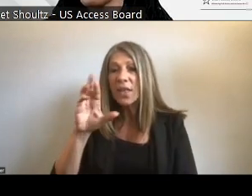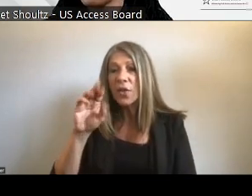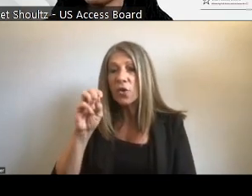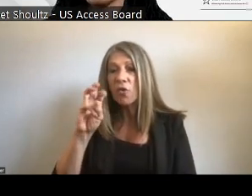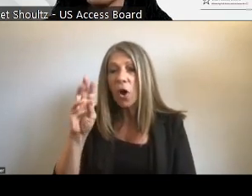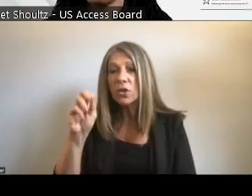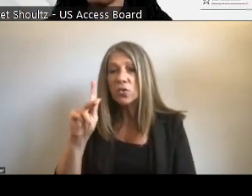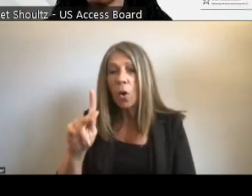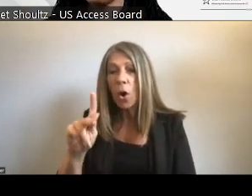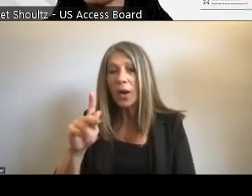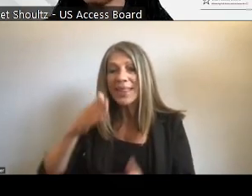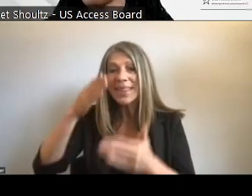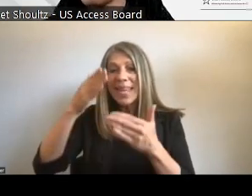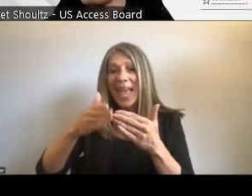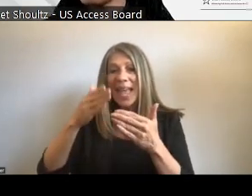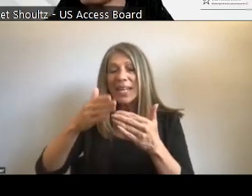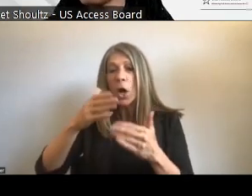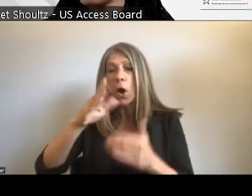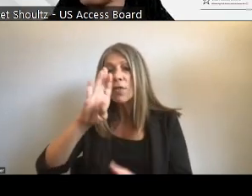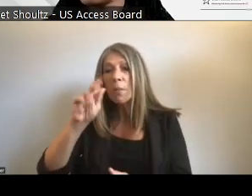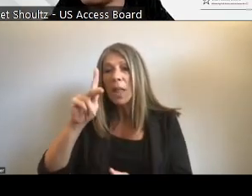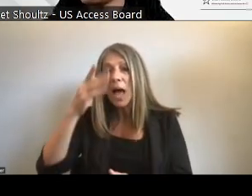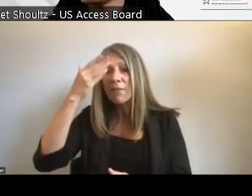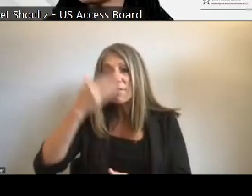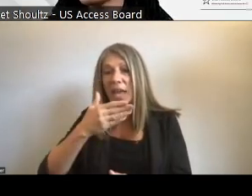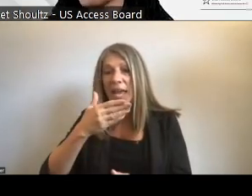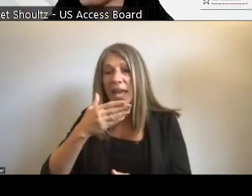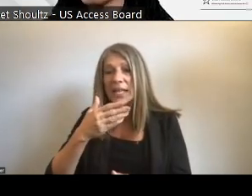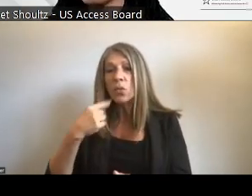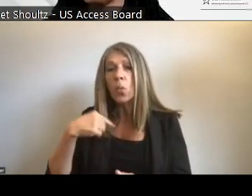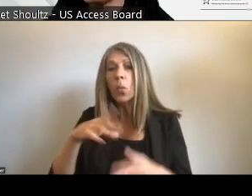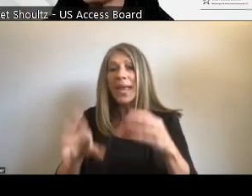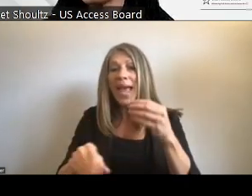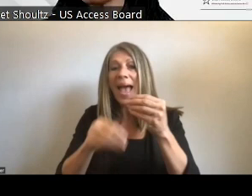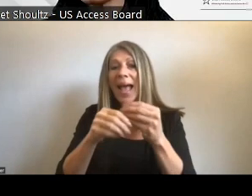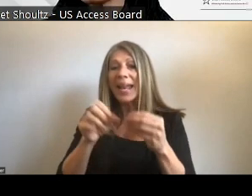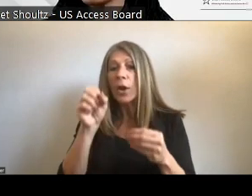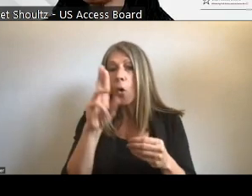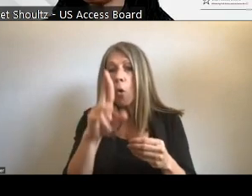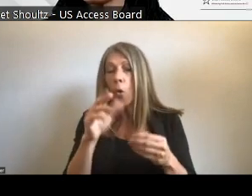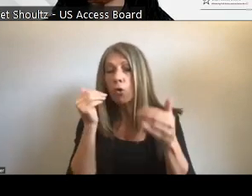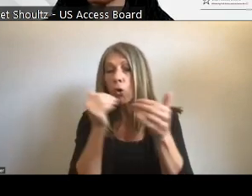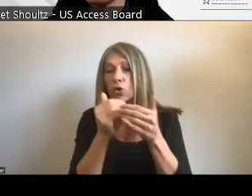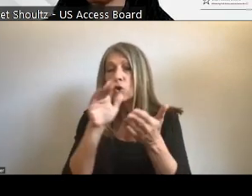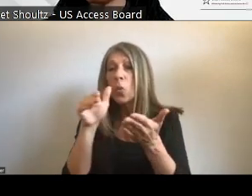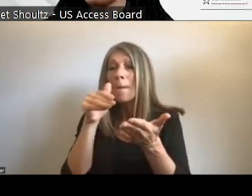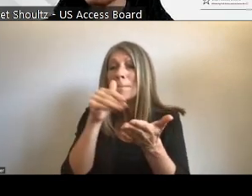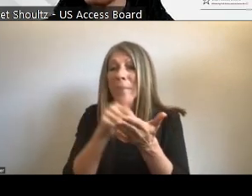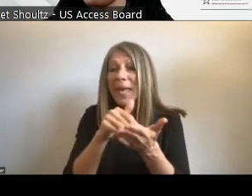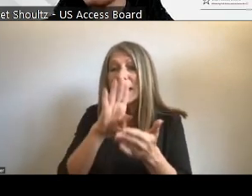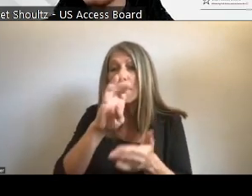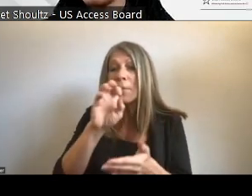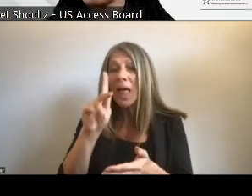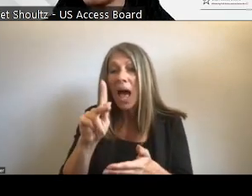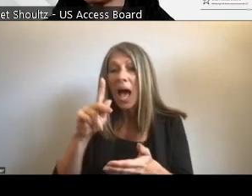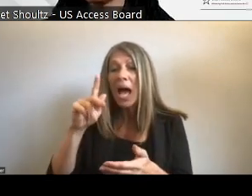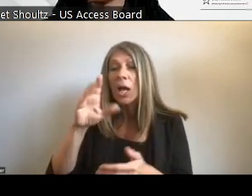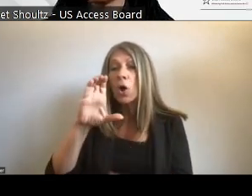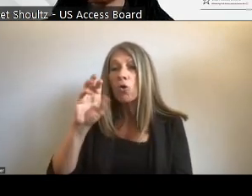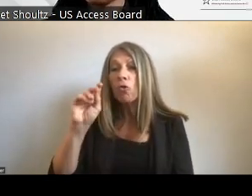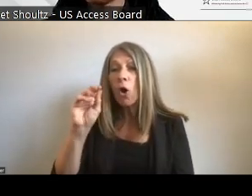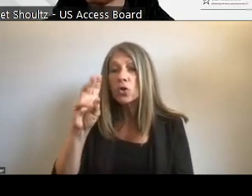at the end of the block face. And notice we added, "or nearest a mid-block crosswalk, and a curb ramp